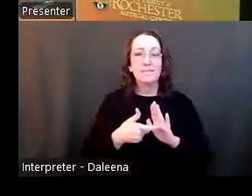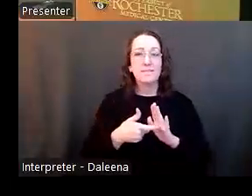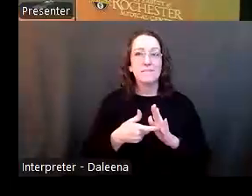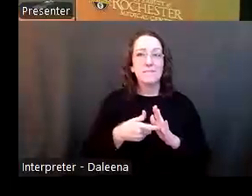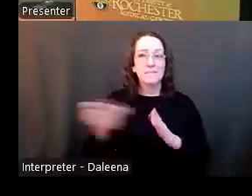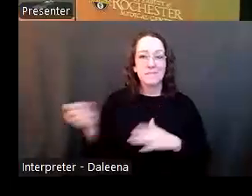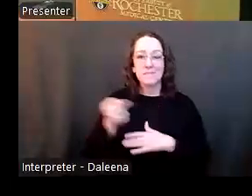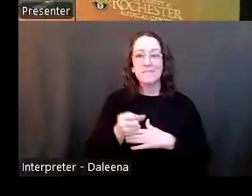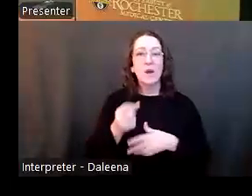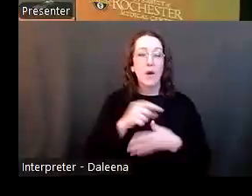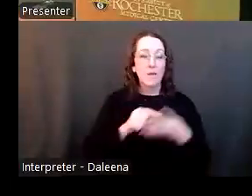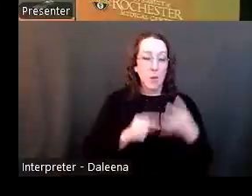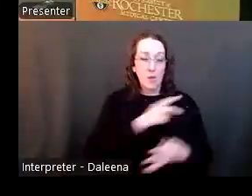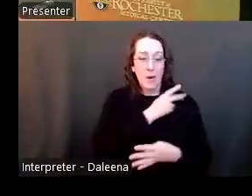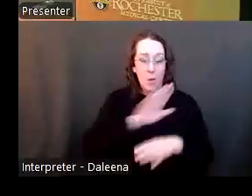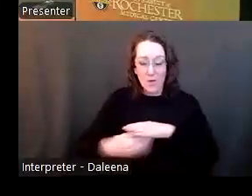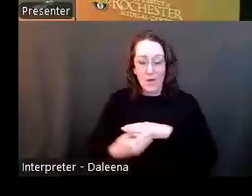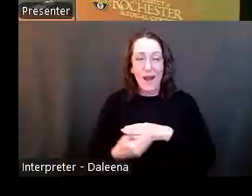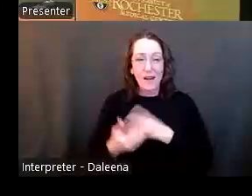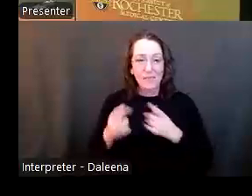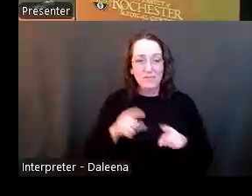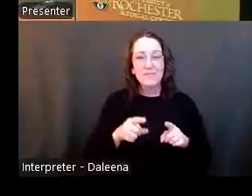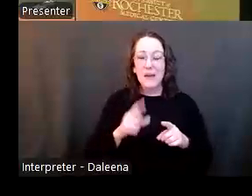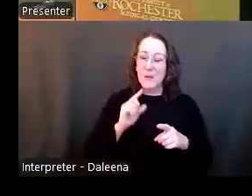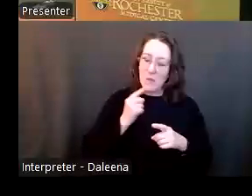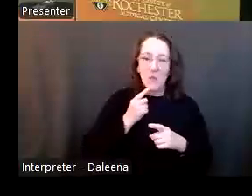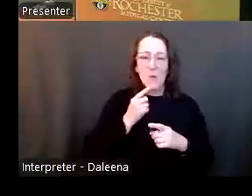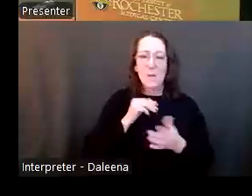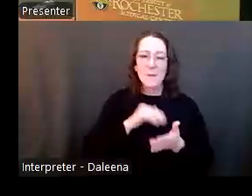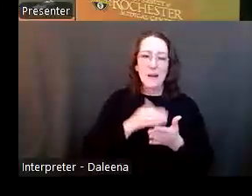four patients overnight so all of them have pretty acute medical issues um those are going to be the